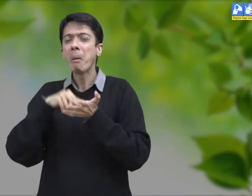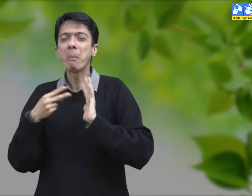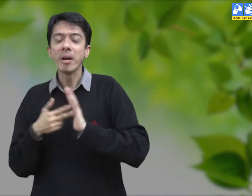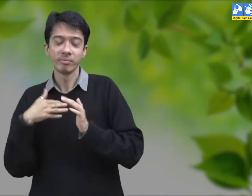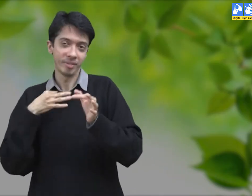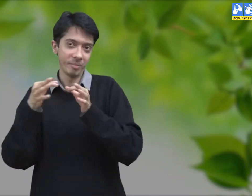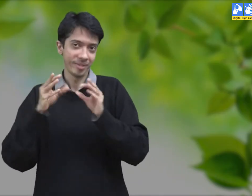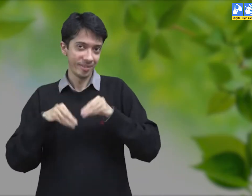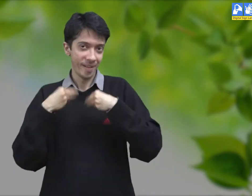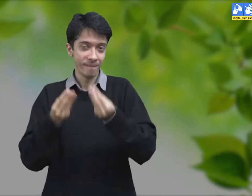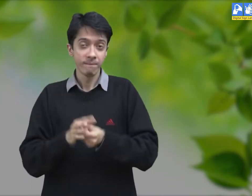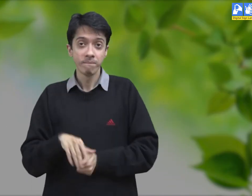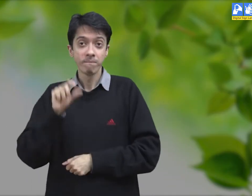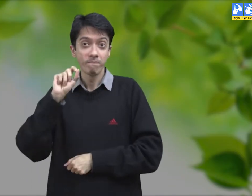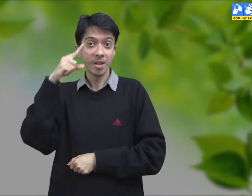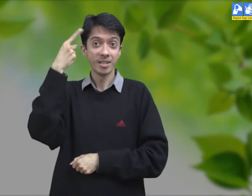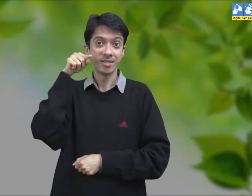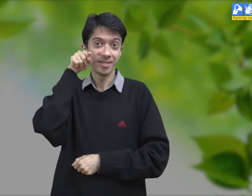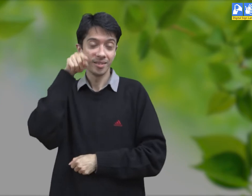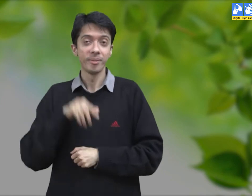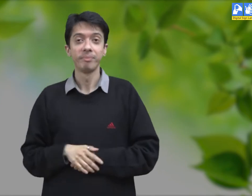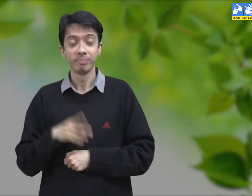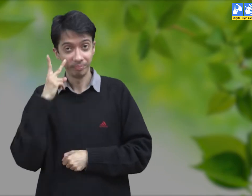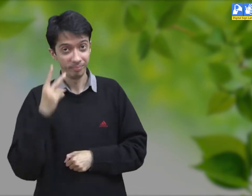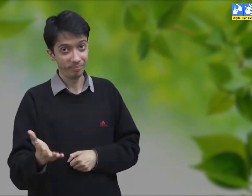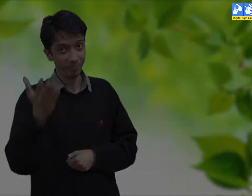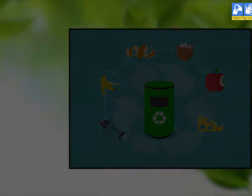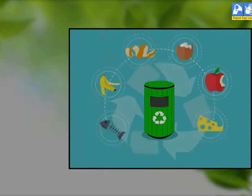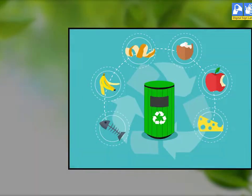What does this mean? Let me tell you. Let's see the first point.